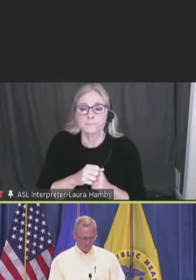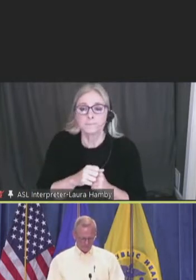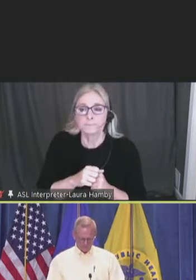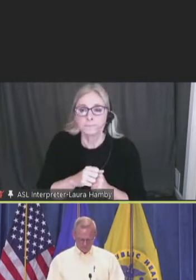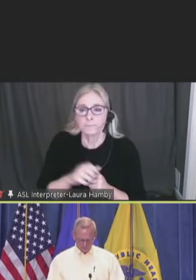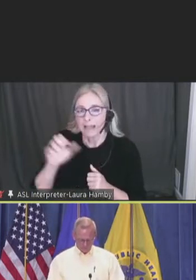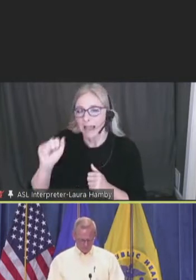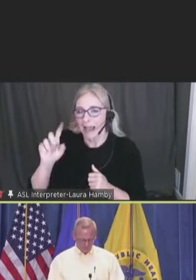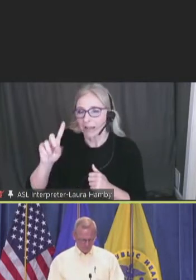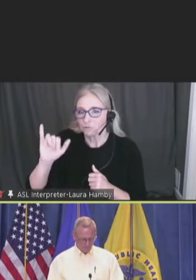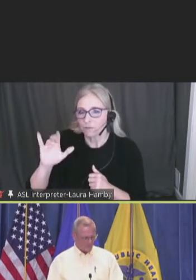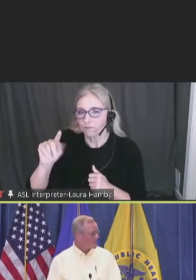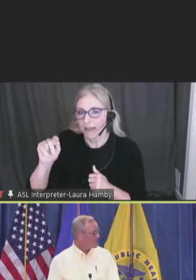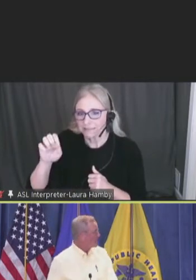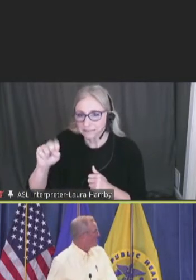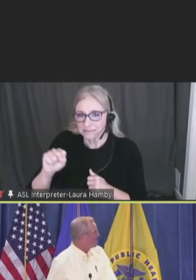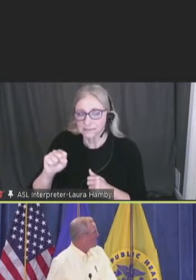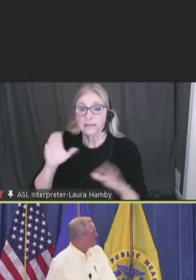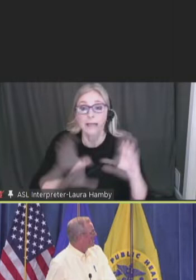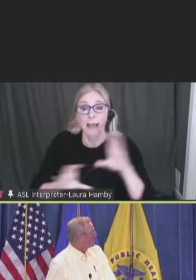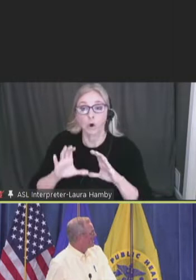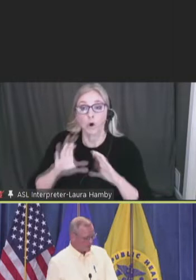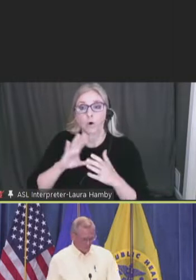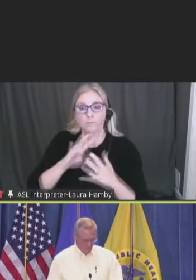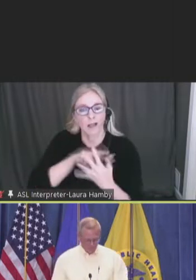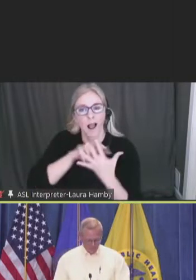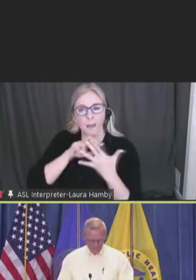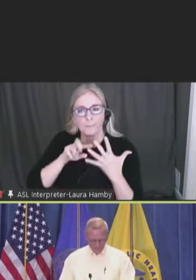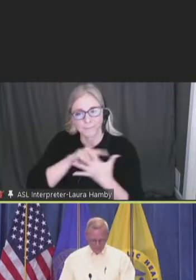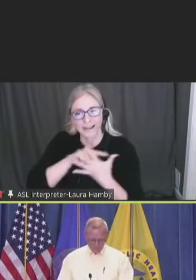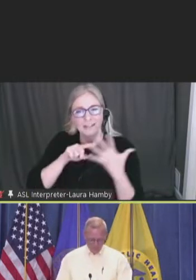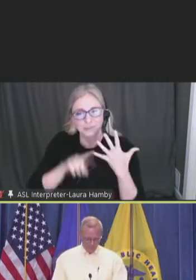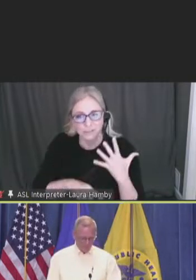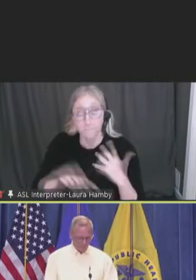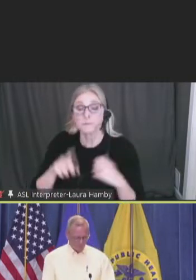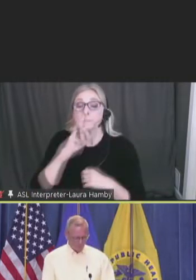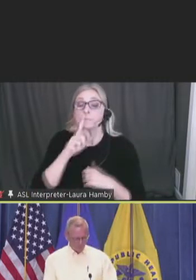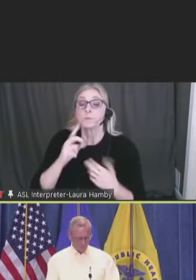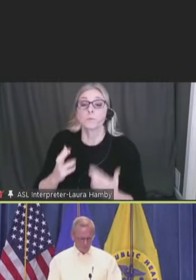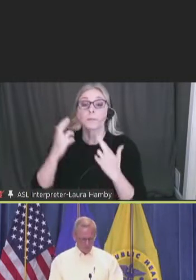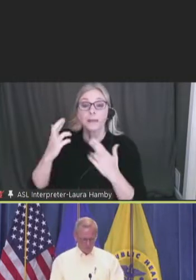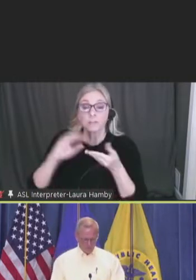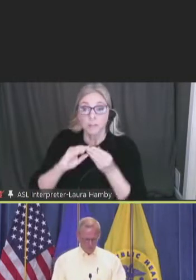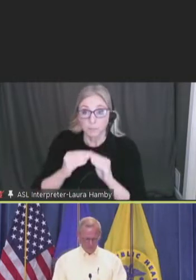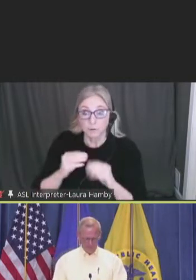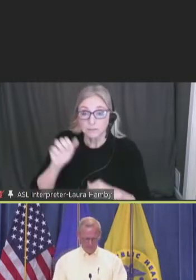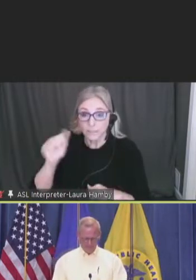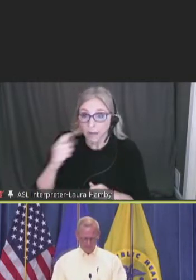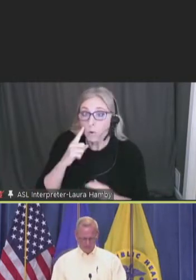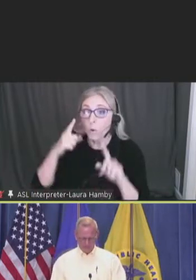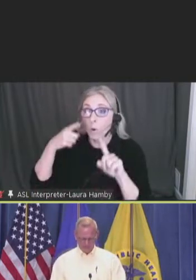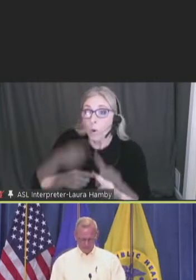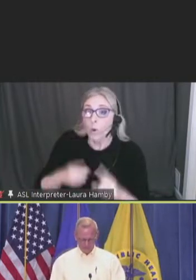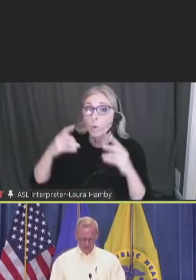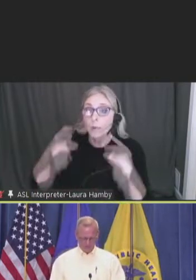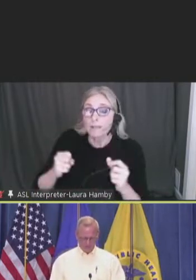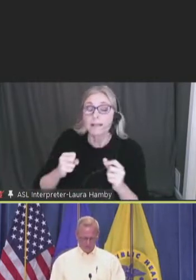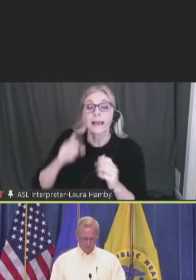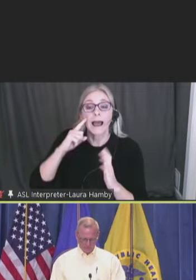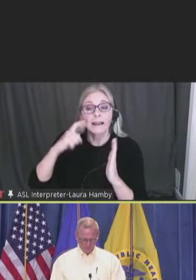Recommendation number 10, with the goal of more quickly identifying rare adverse events